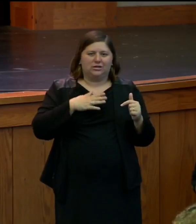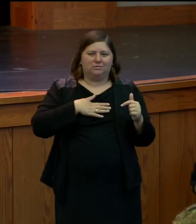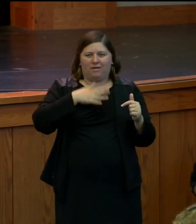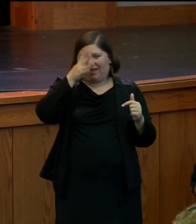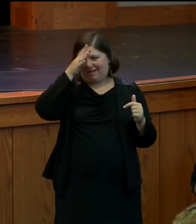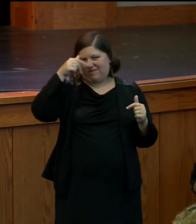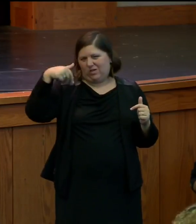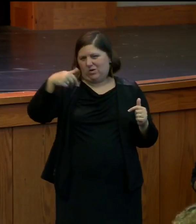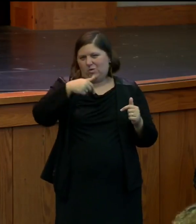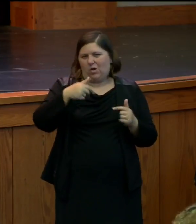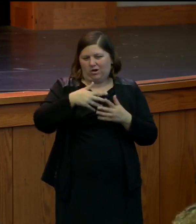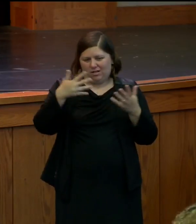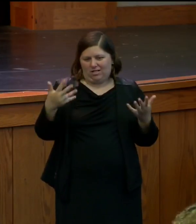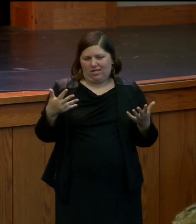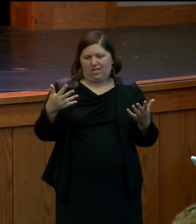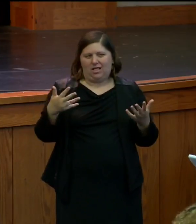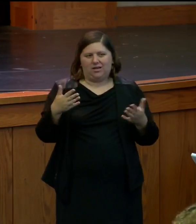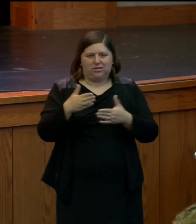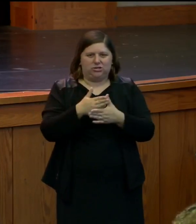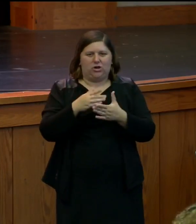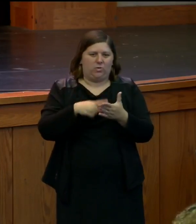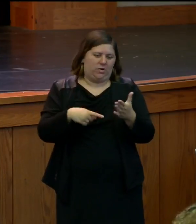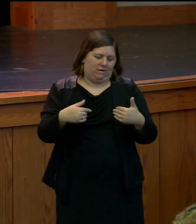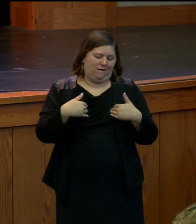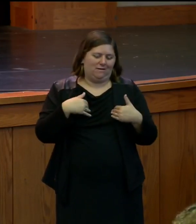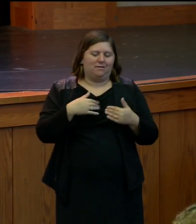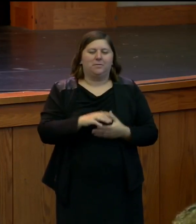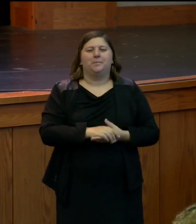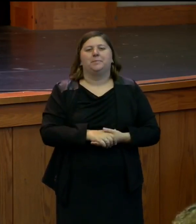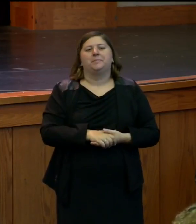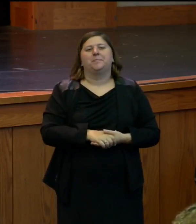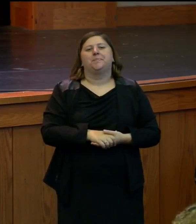GARDENING BUT HE SHARED WHAT HE HAD.